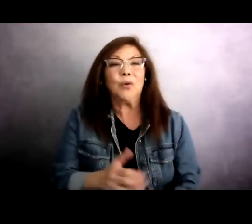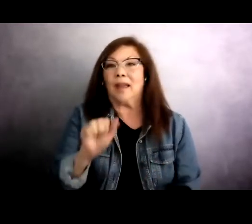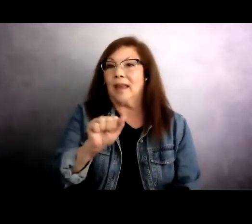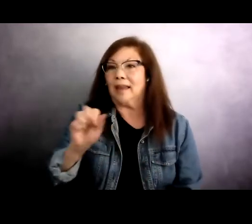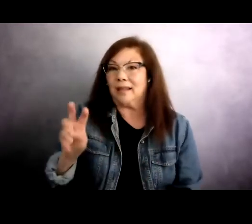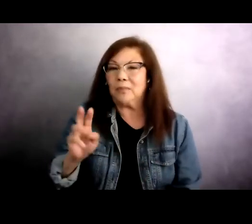Asian storytelling.